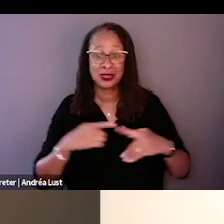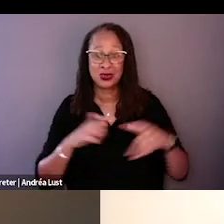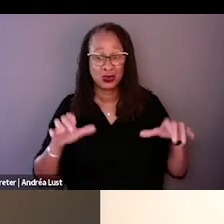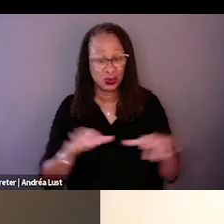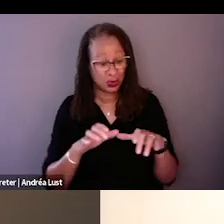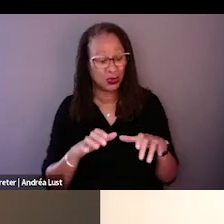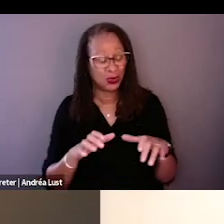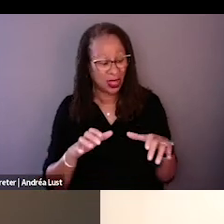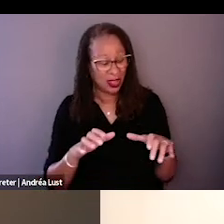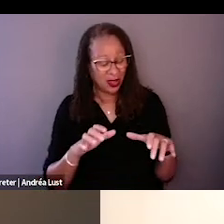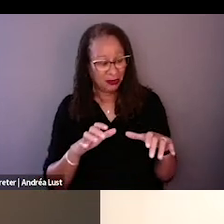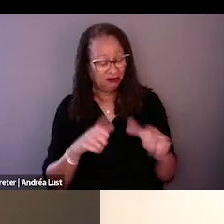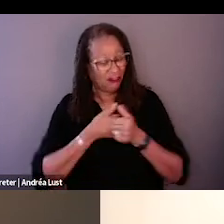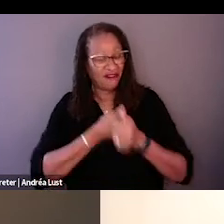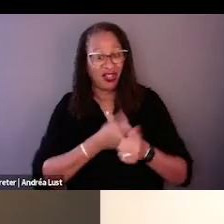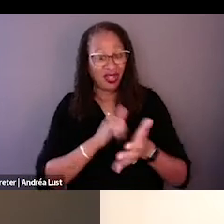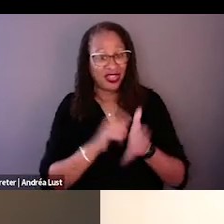Ella Taylor: That's interesting.